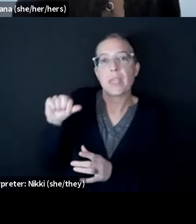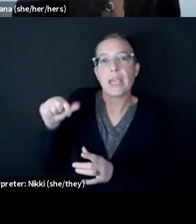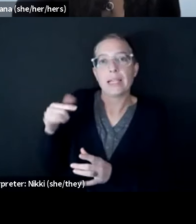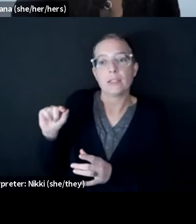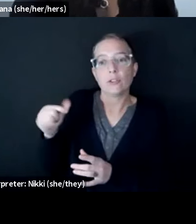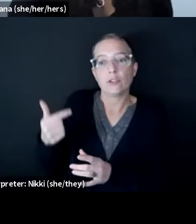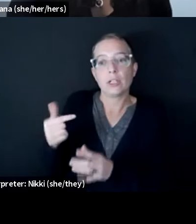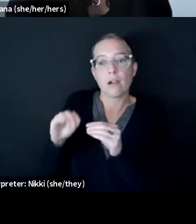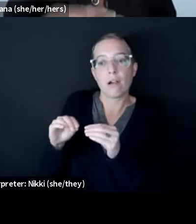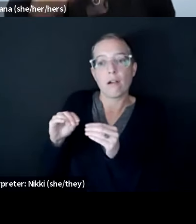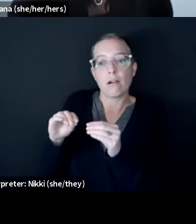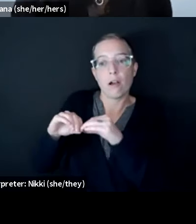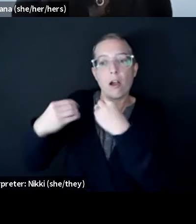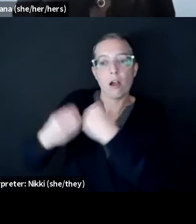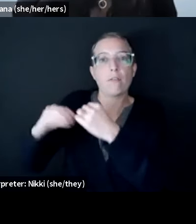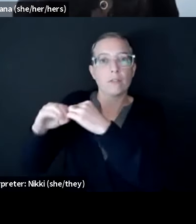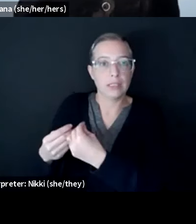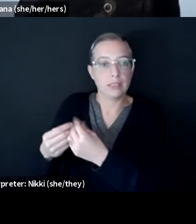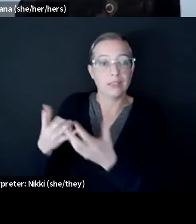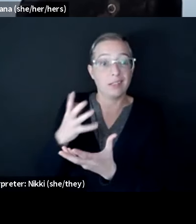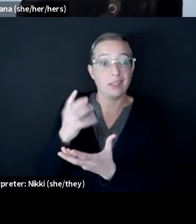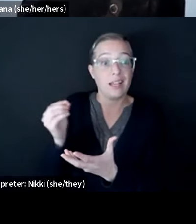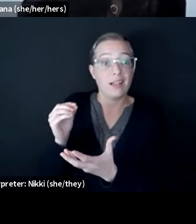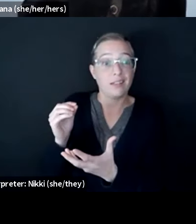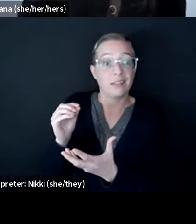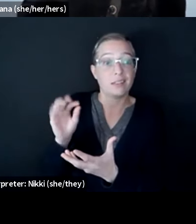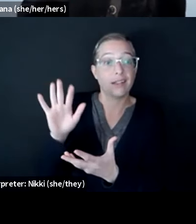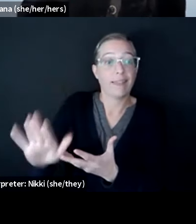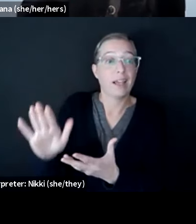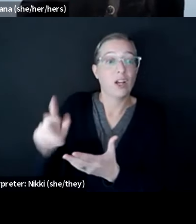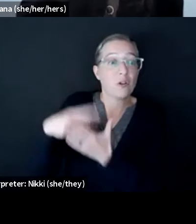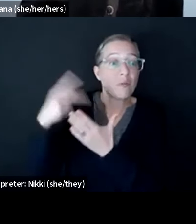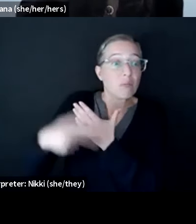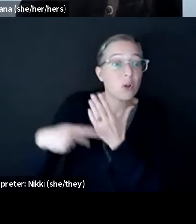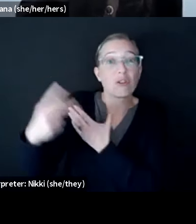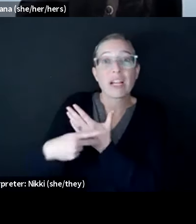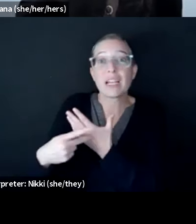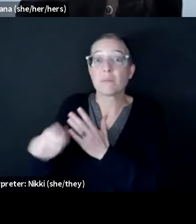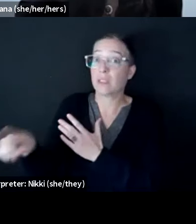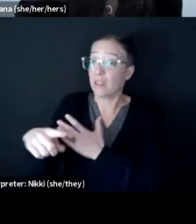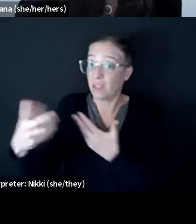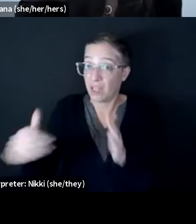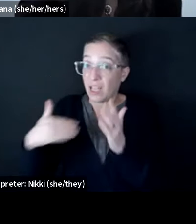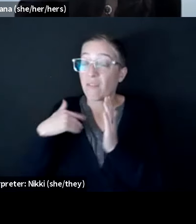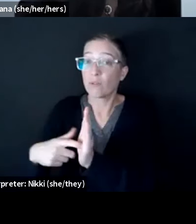Kris Krasnowski: volume of different programs that they're required to implement and while funded to do this work it's it's not.